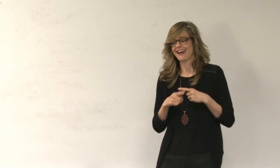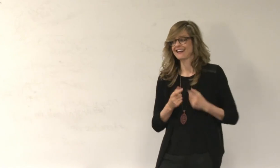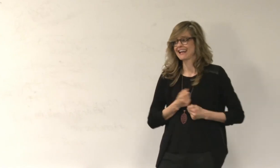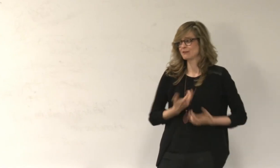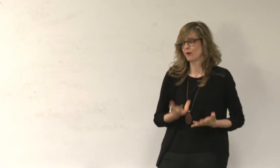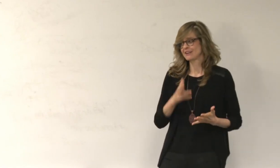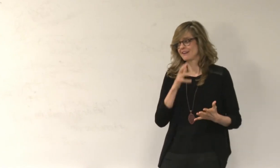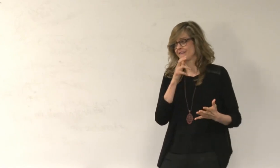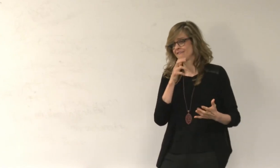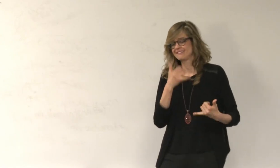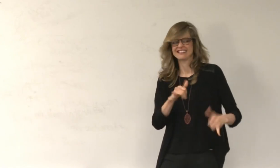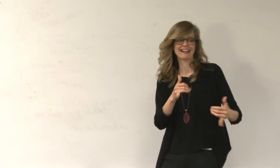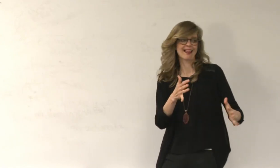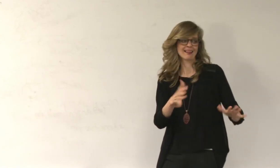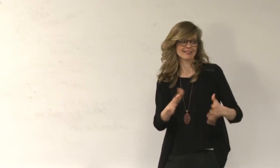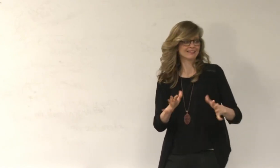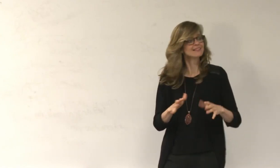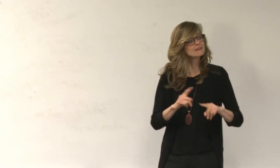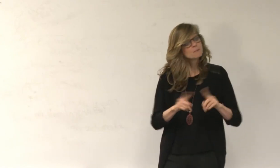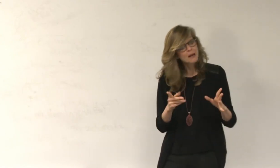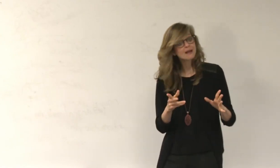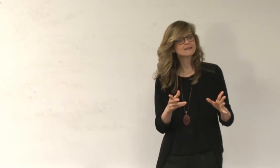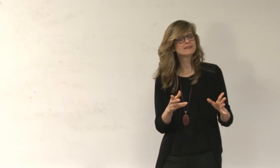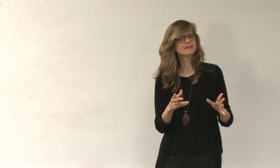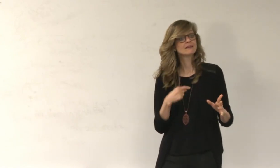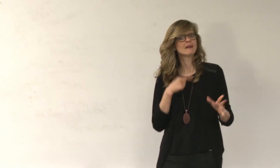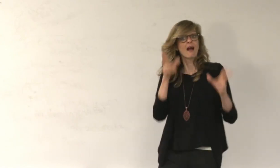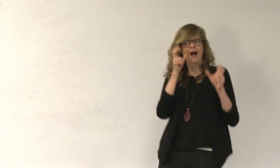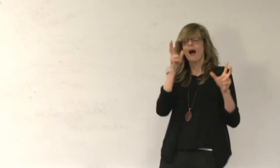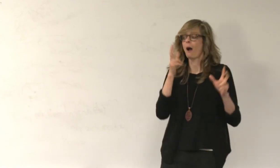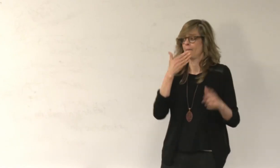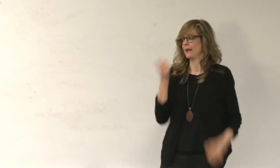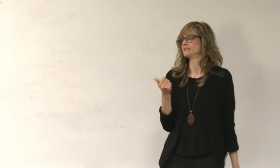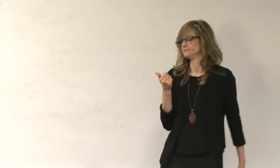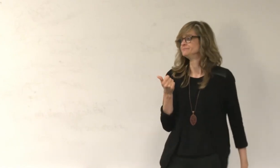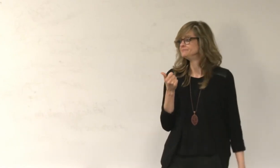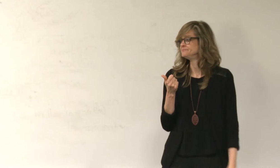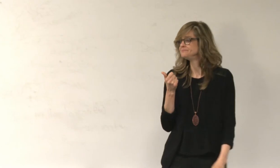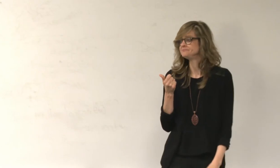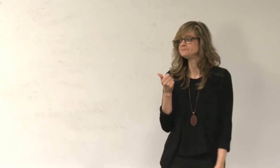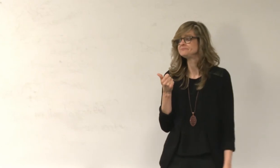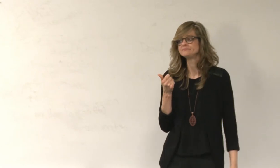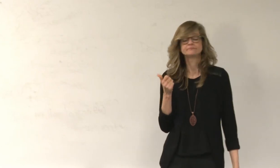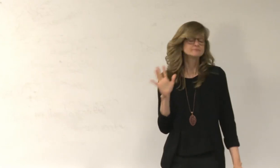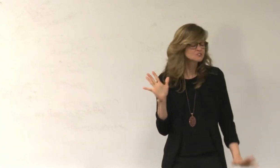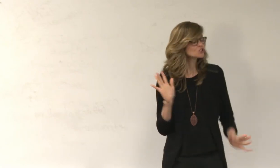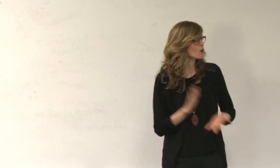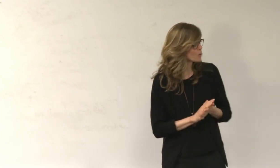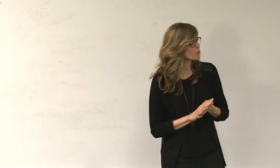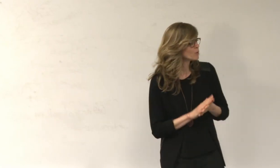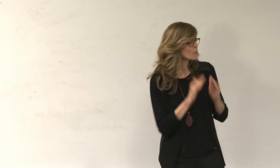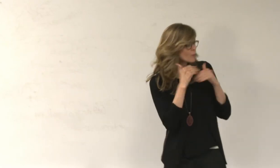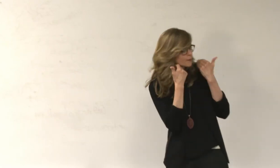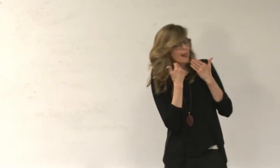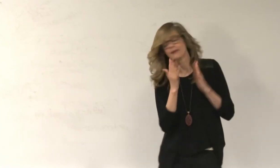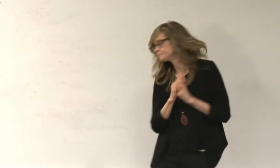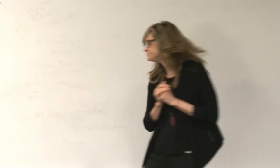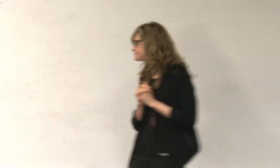BUT I NOW, OF COURSE, AM STILL A LITTLE BIT WEAK ON MY SIGN EXPRESSIVE SKILLS, BUT MY RECEPTIVE SKILLS ARE VERY GOOD.